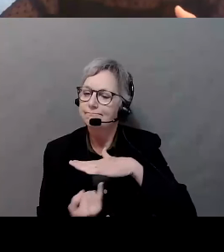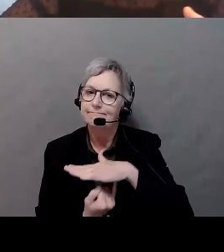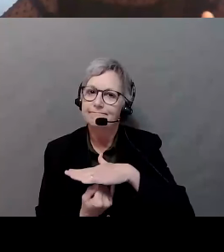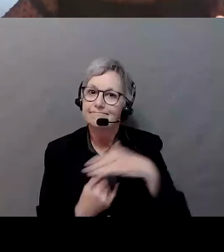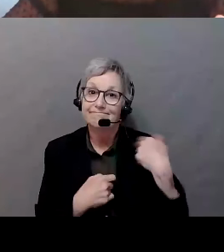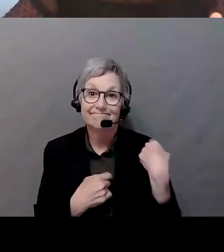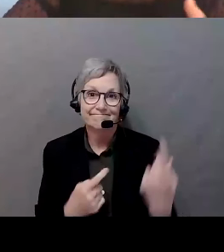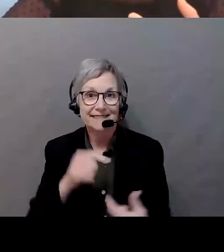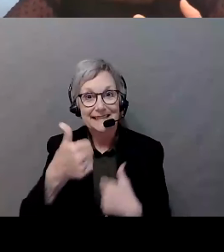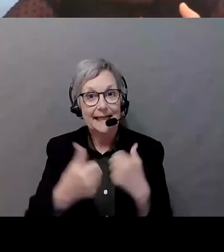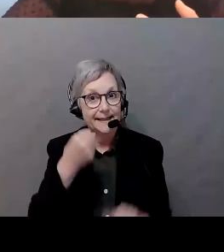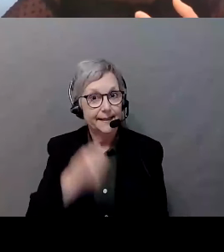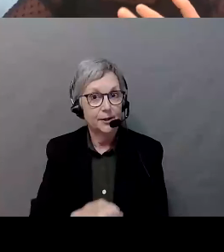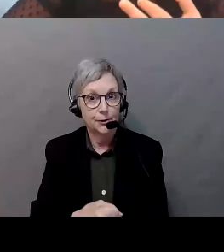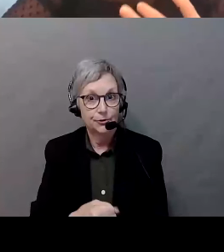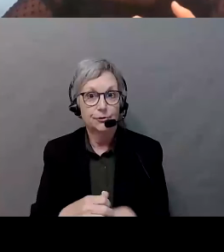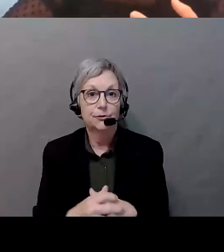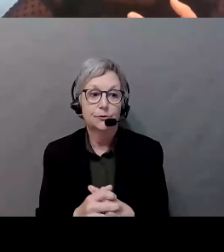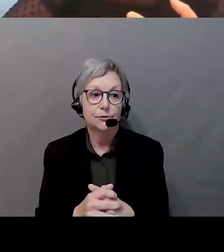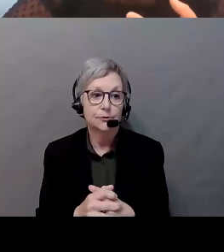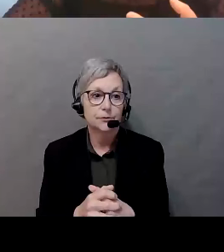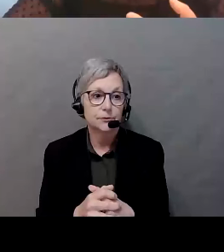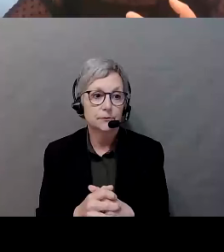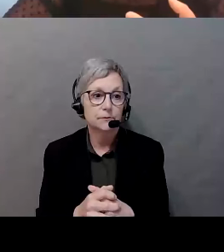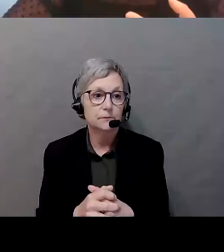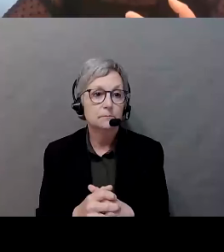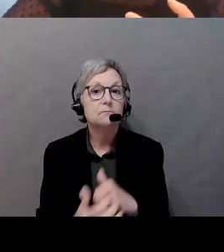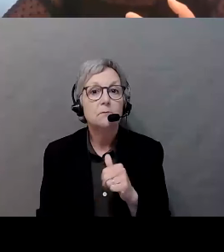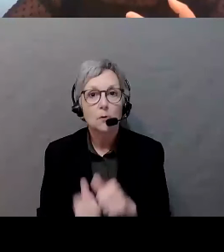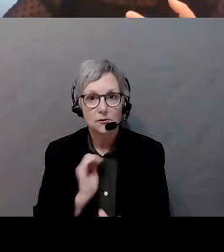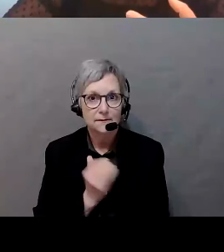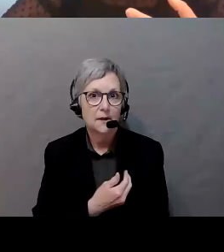NOW. THE MAJORITY OF THE PROGRAMS ARE RESTRAINT